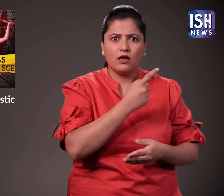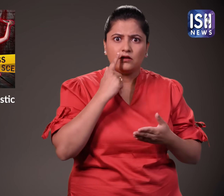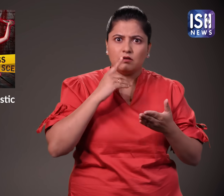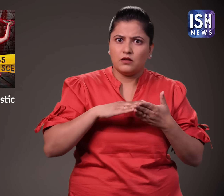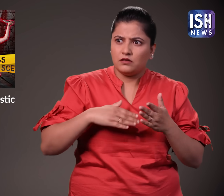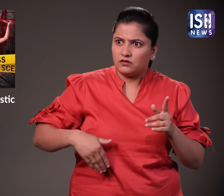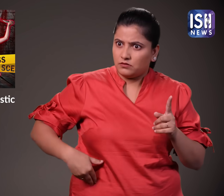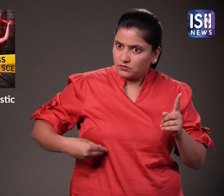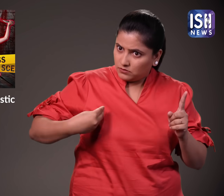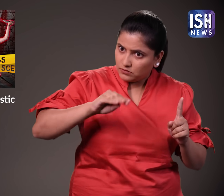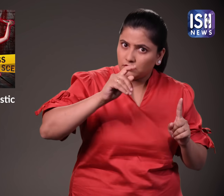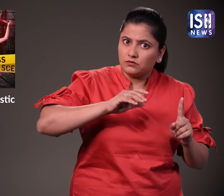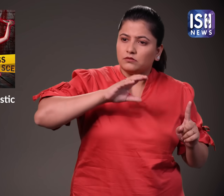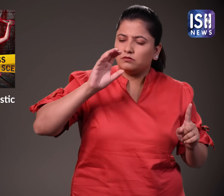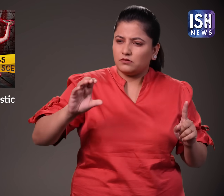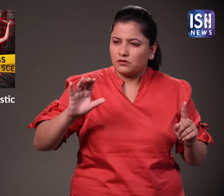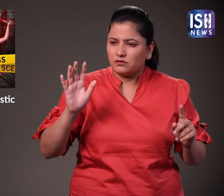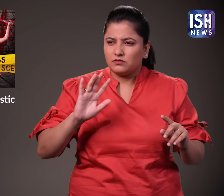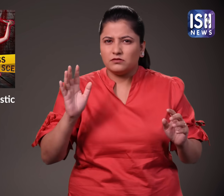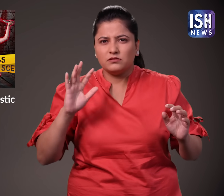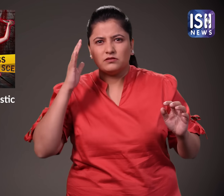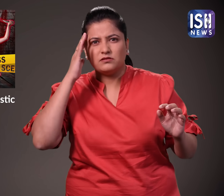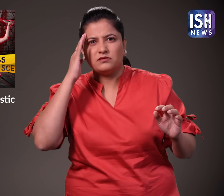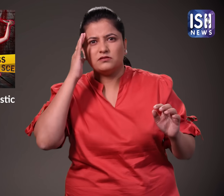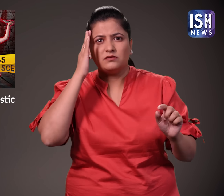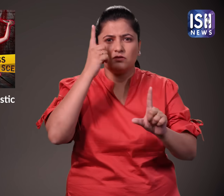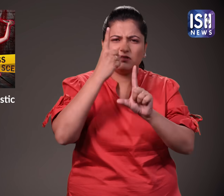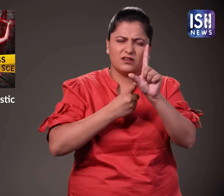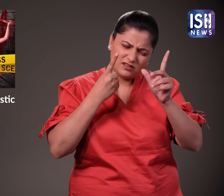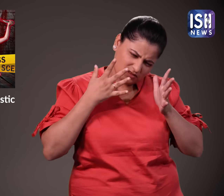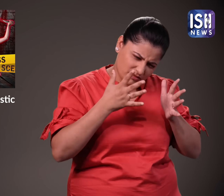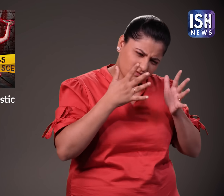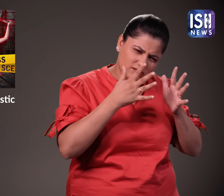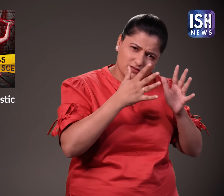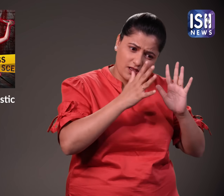The husband was hesitant, but the wife harassed him for a year.